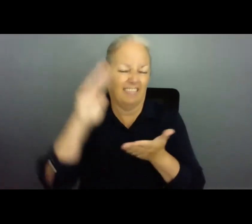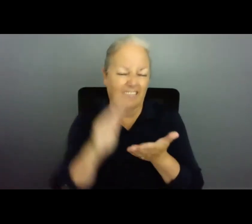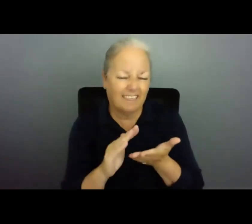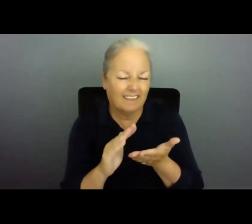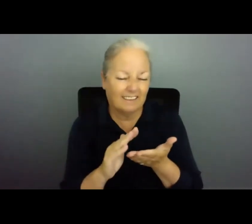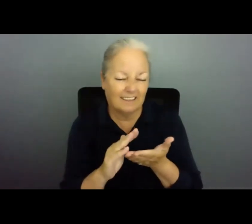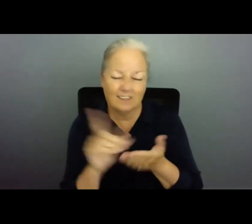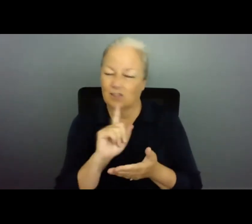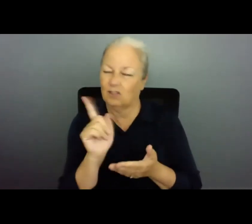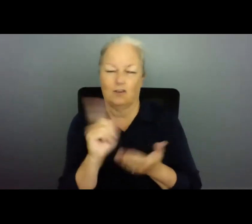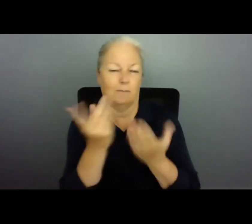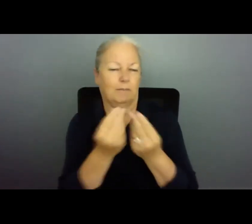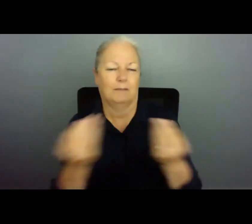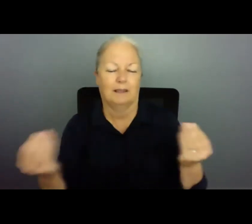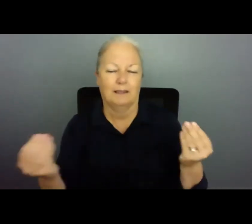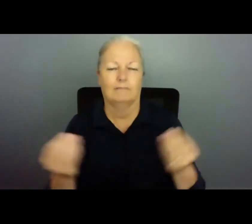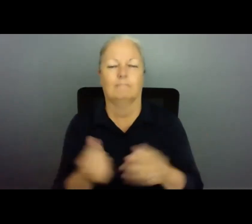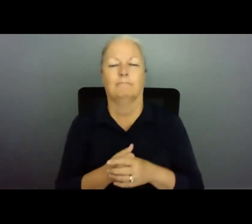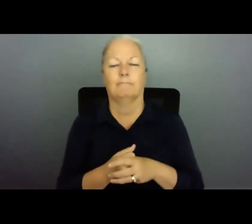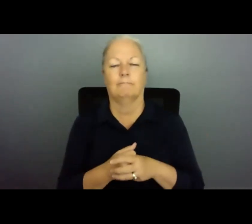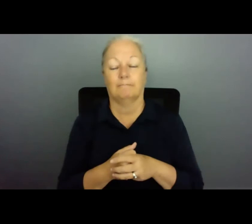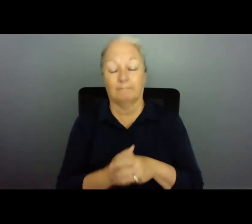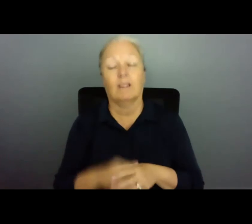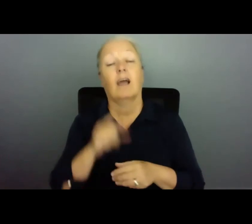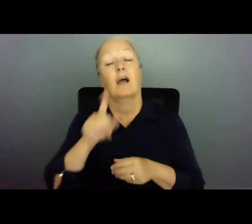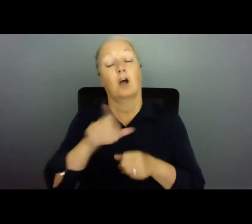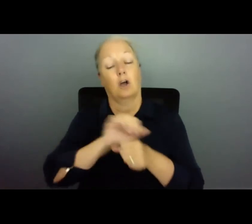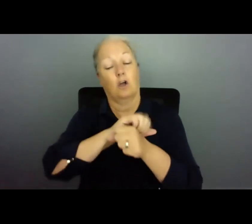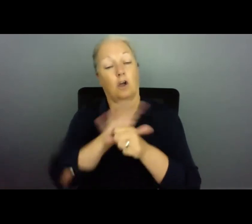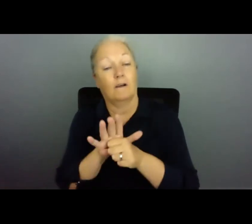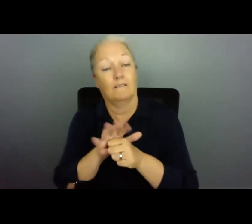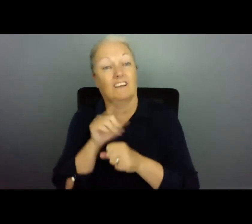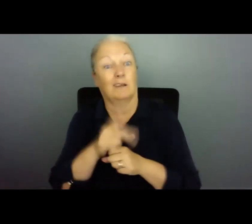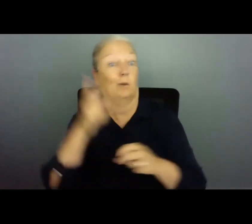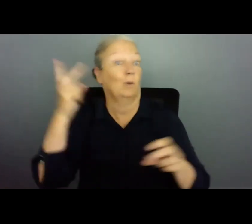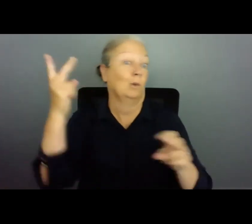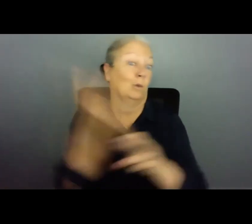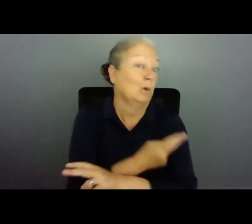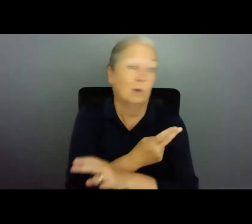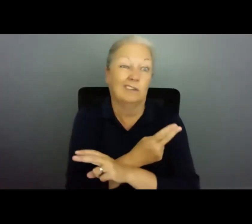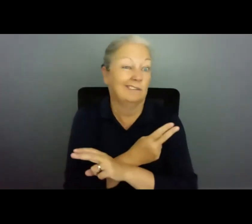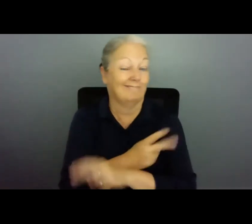except training and participation they some of them have have become